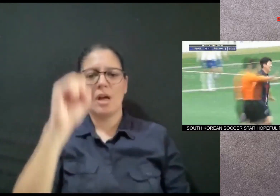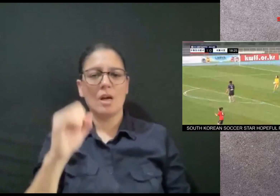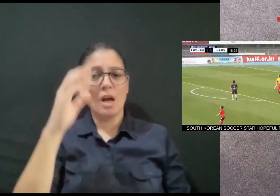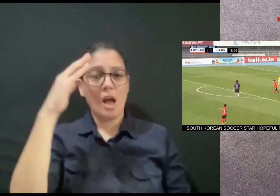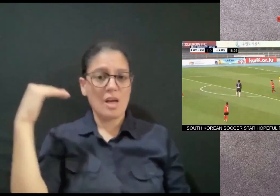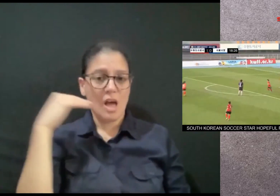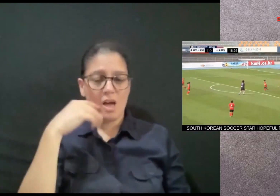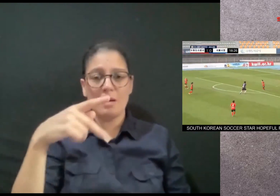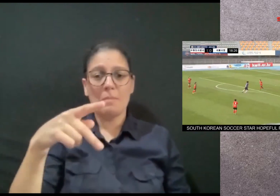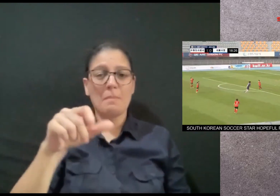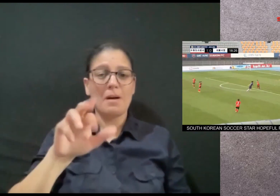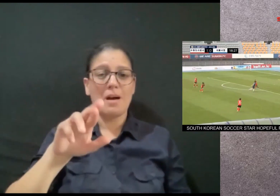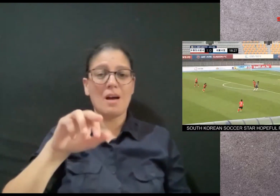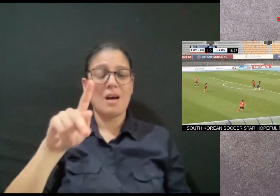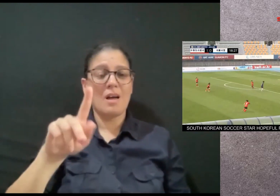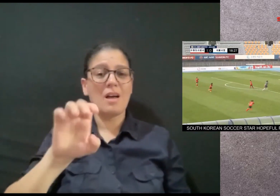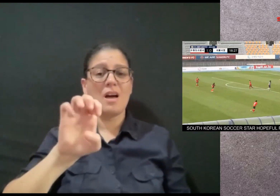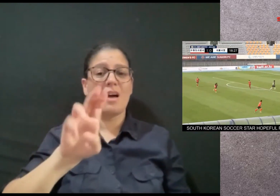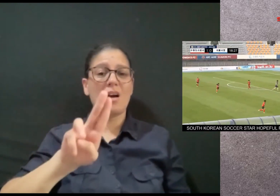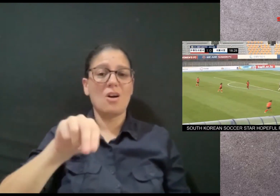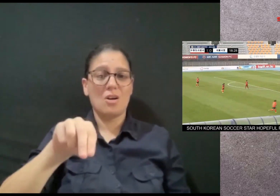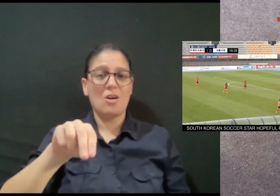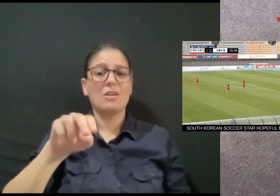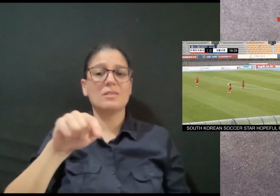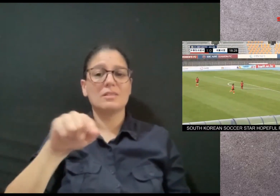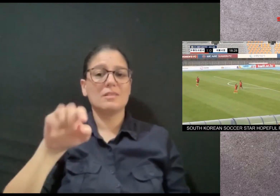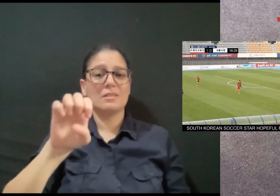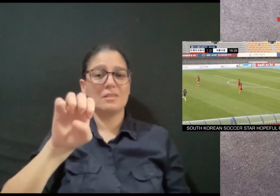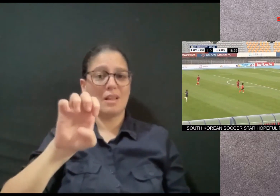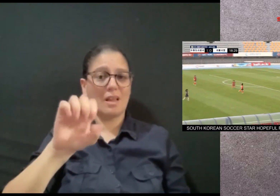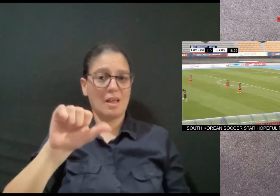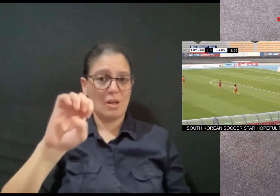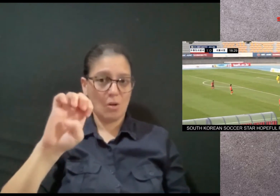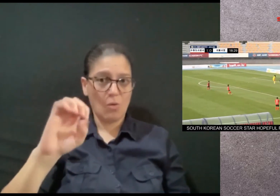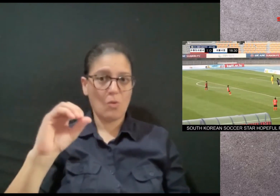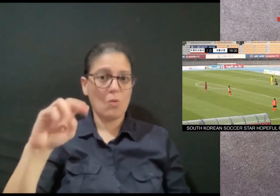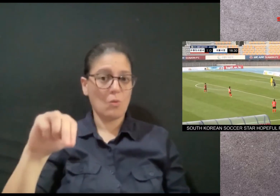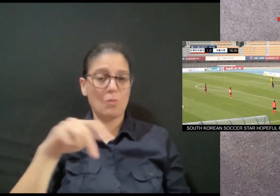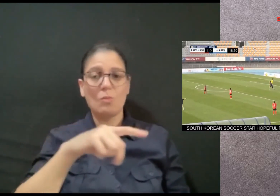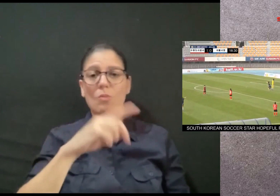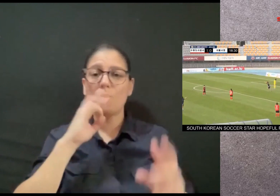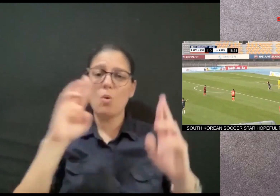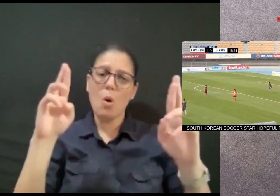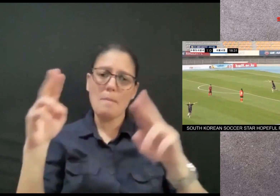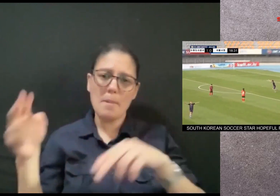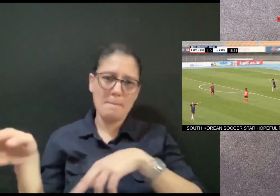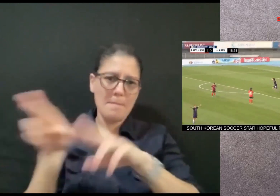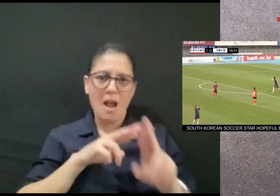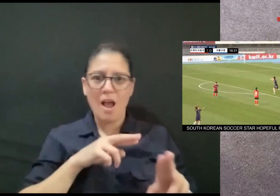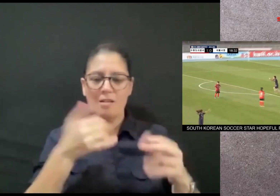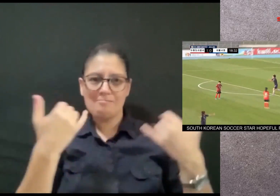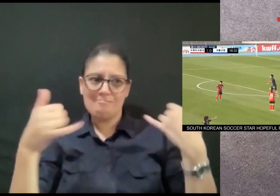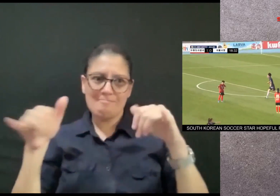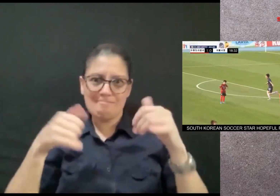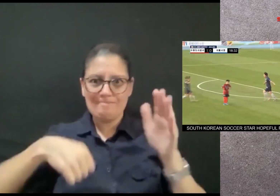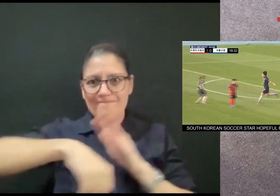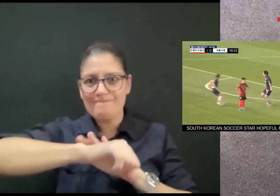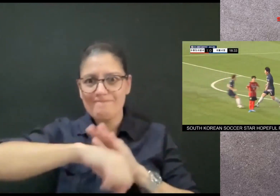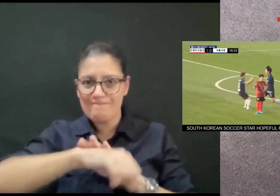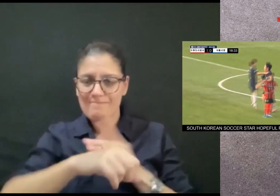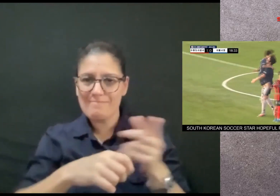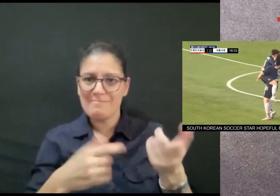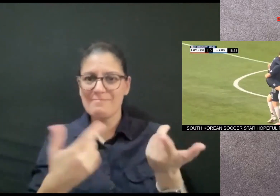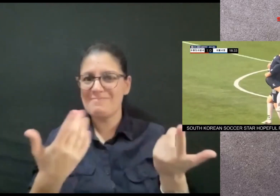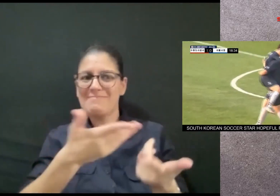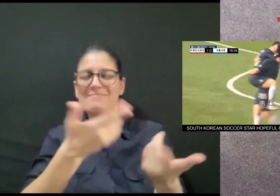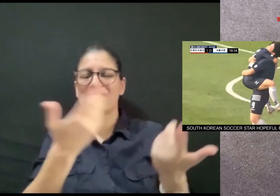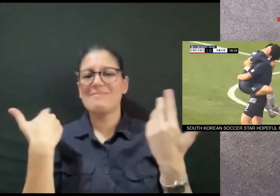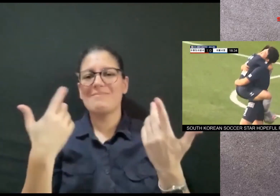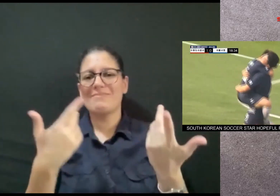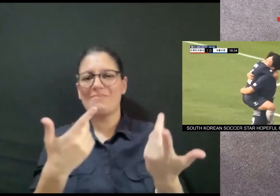Korea's star players Park Eun-Seon is hoping to recover from an injury by game time in